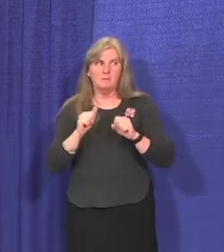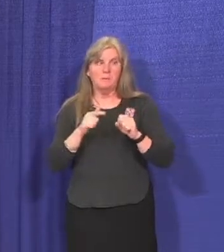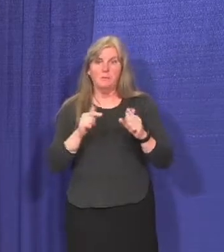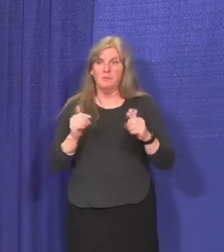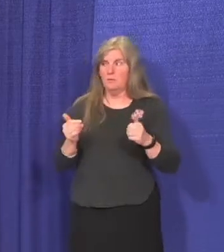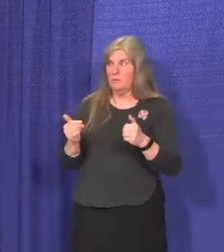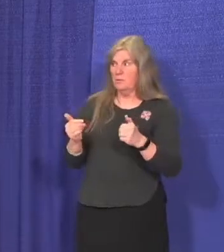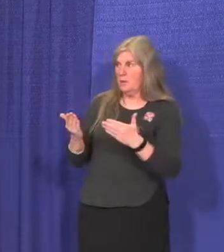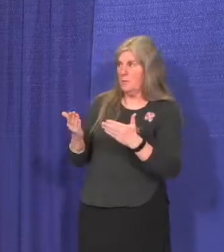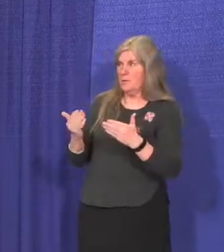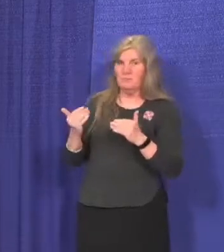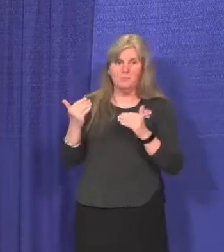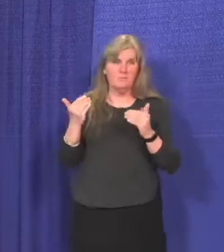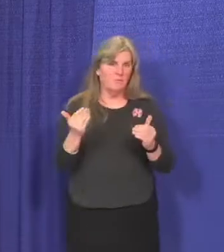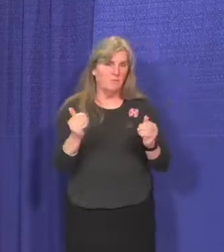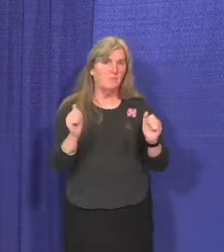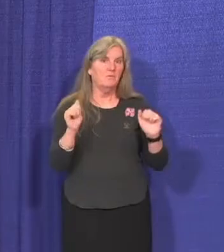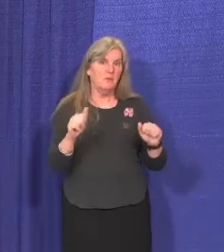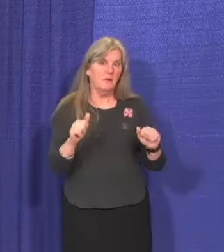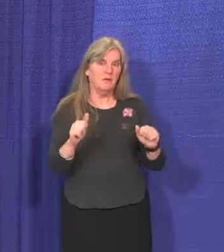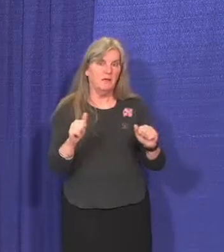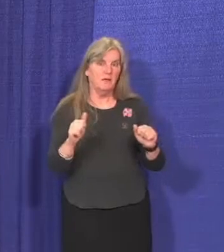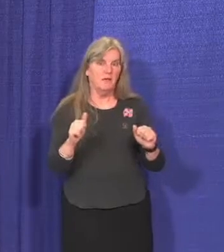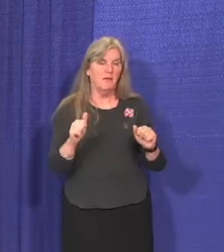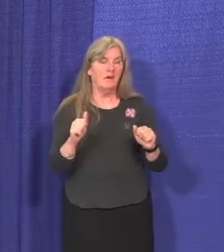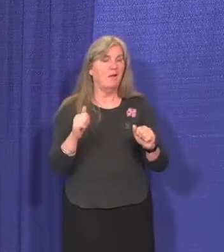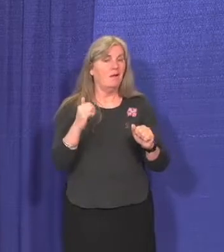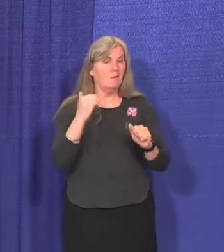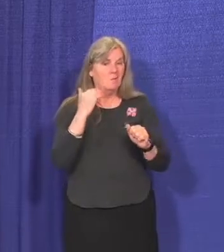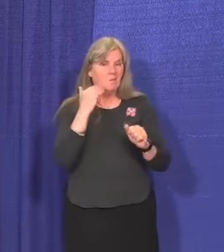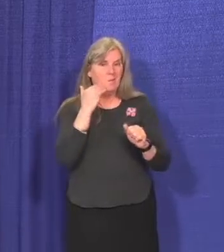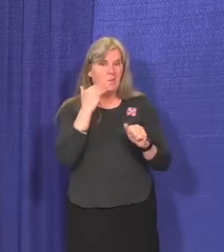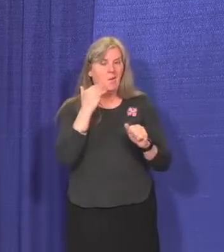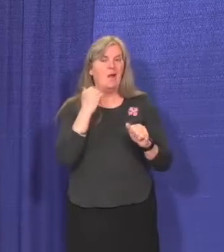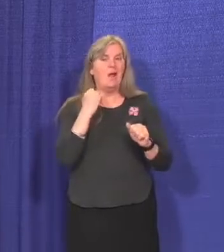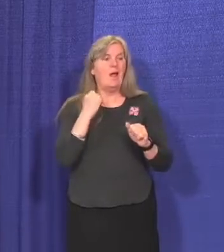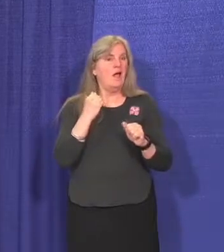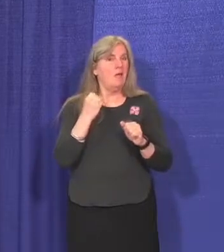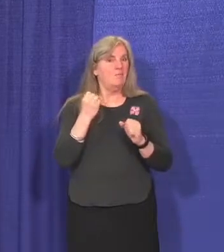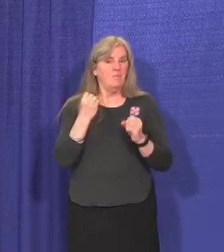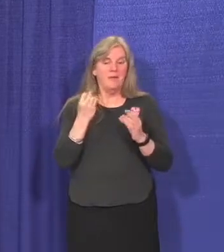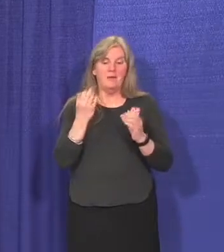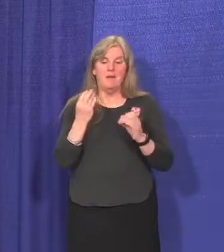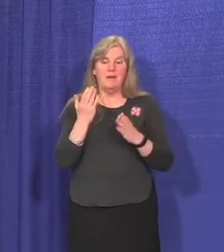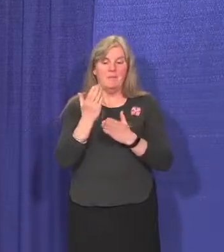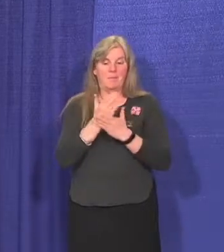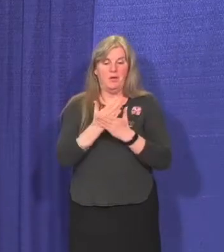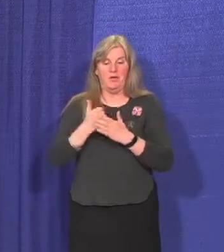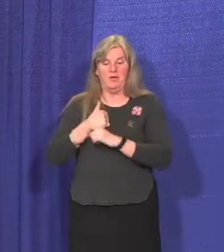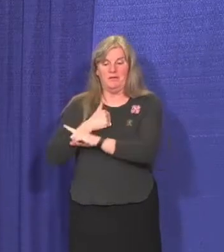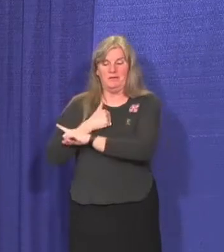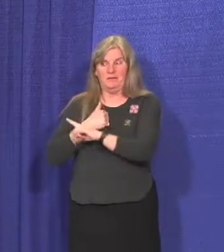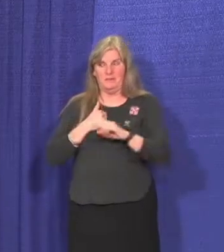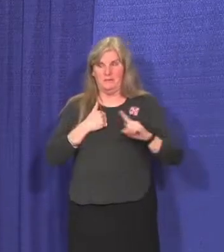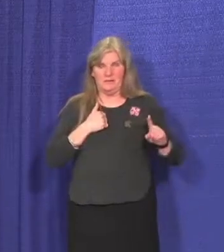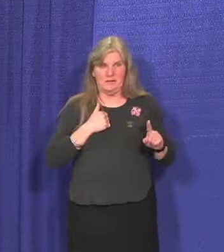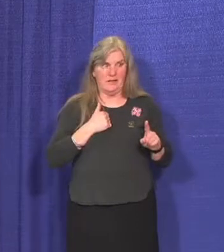pandemic right now? The same we have for the last 14 months all the way through